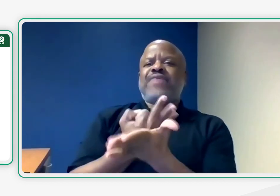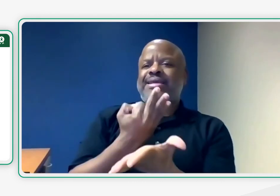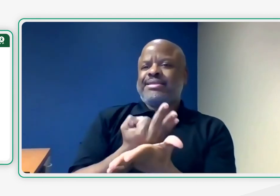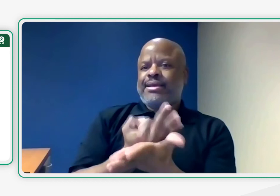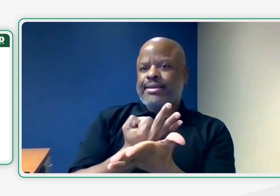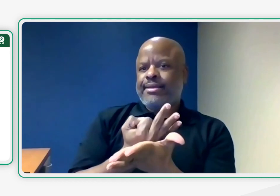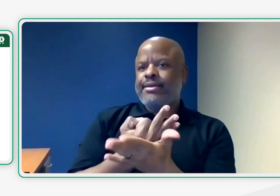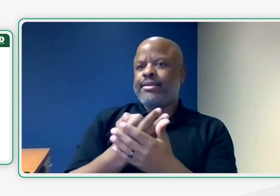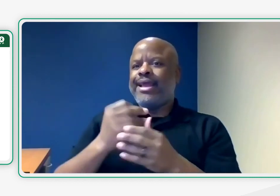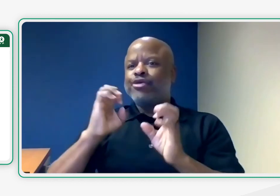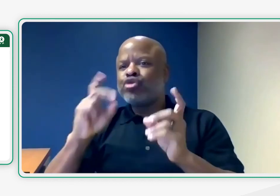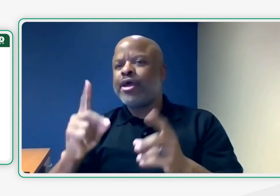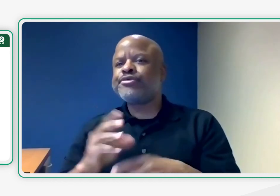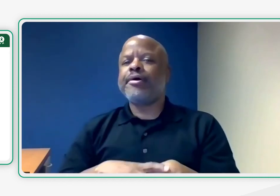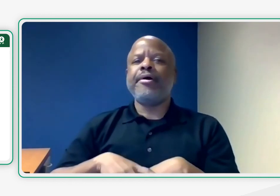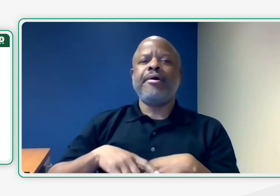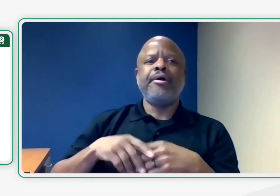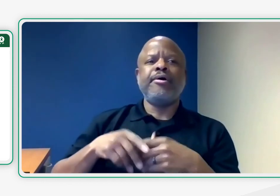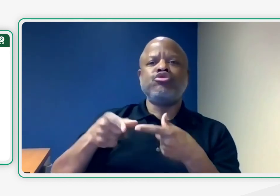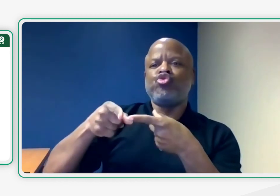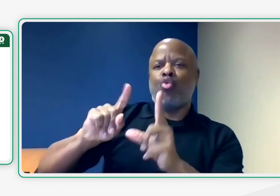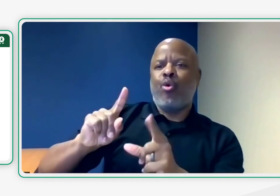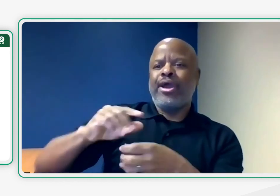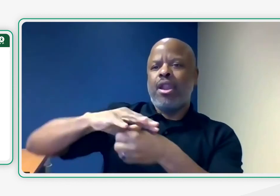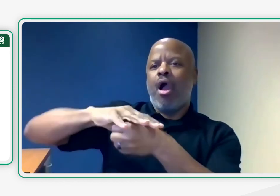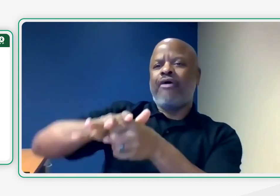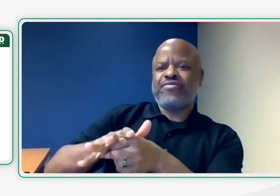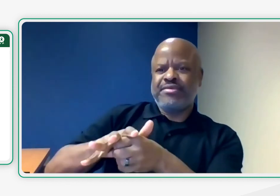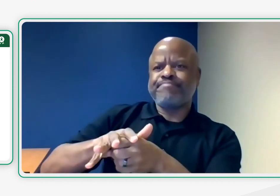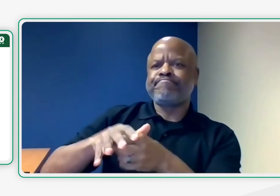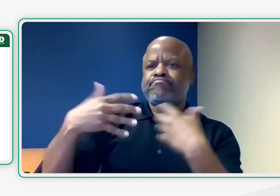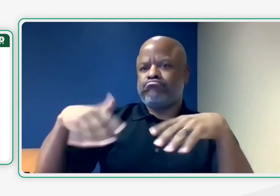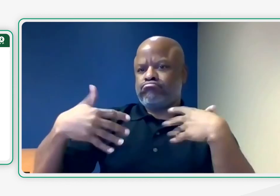the aforementioned entities to produce this workshop about financial